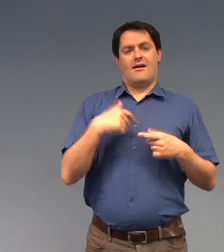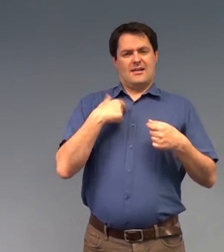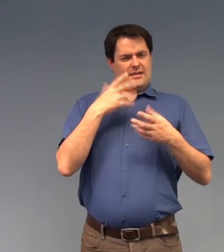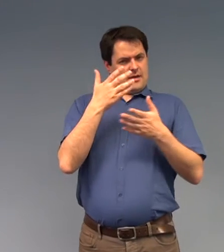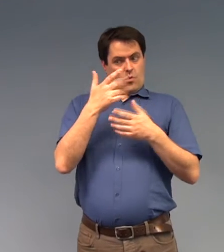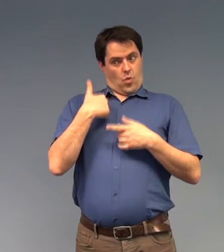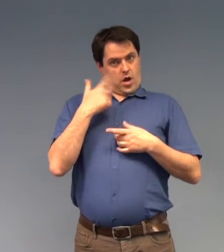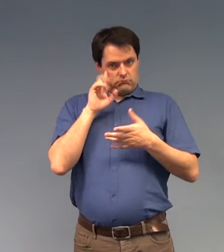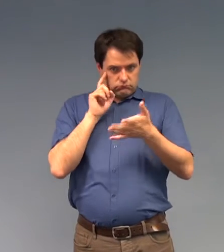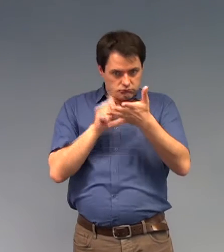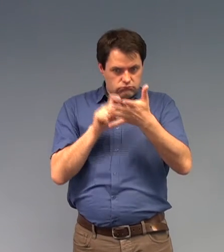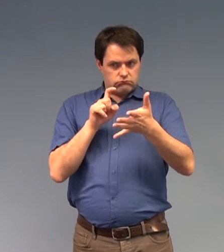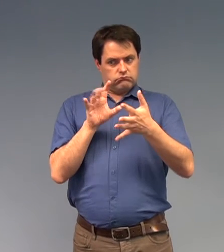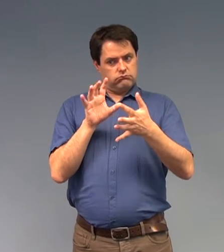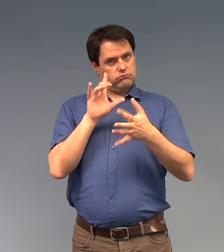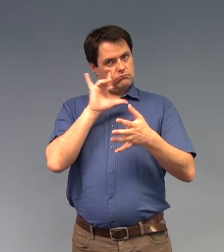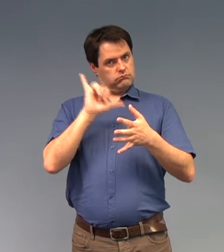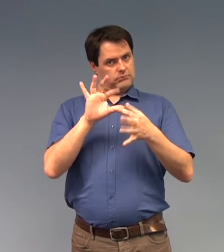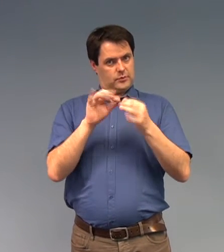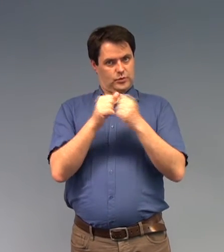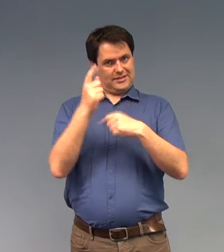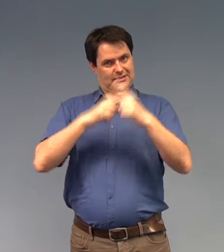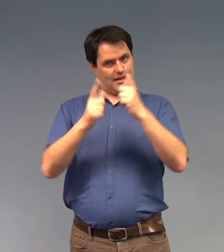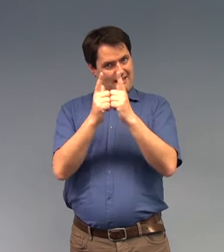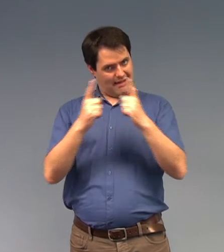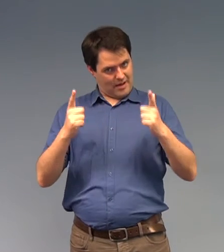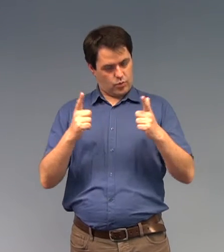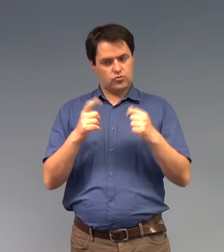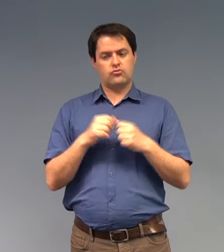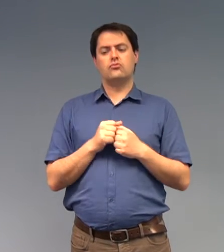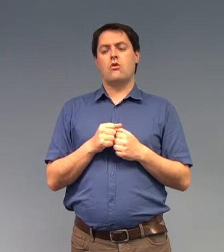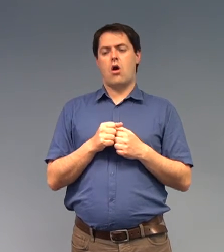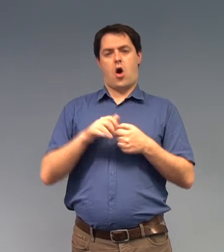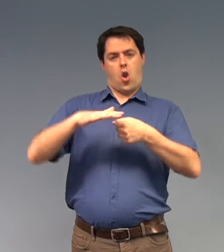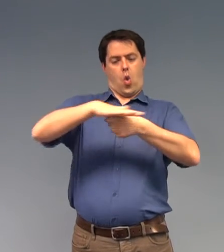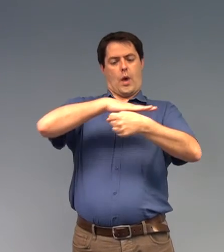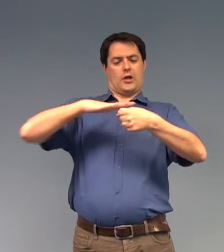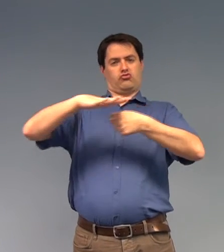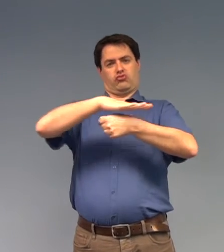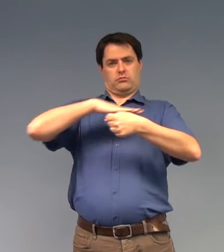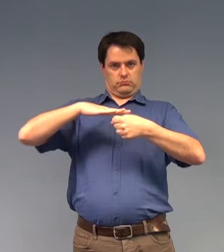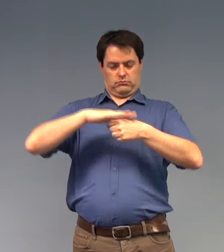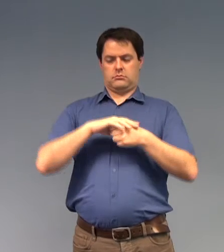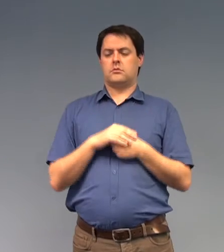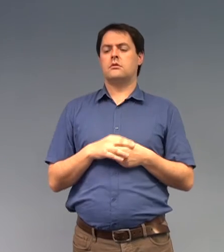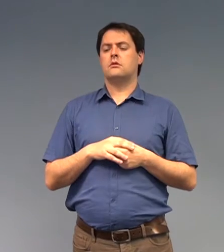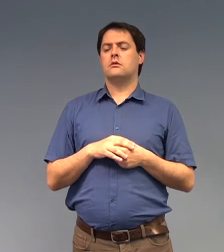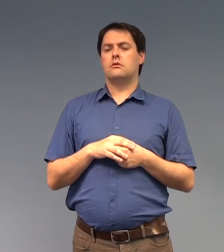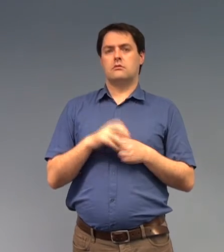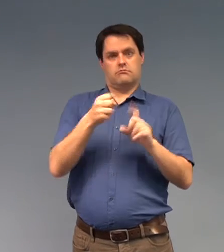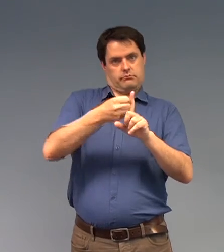We saw some other types of enrichments too. One of the things which I found which appears to be relevant to sign language